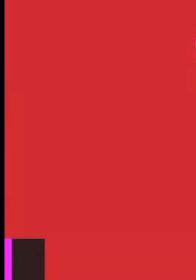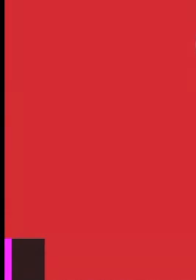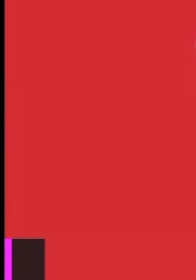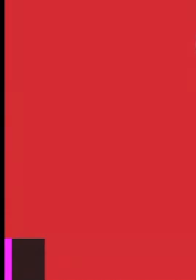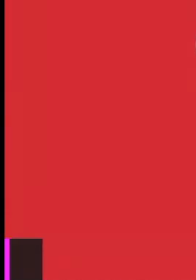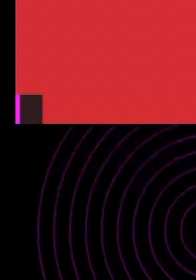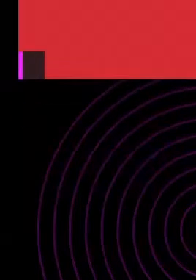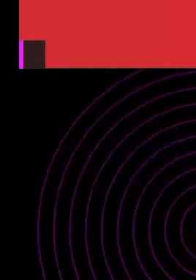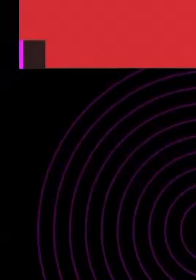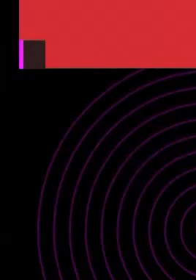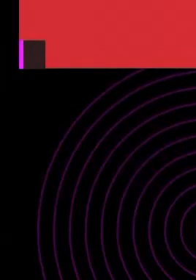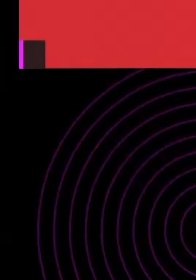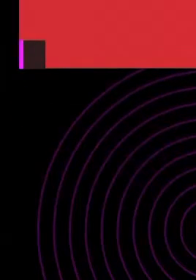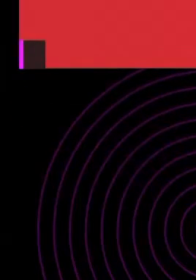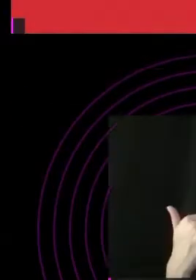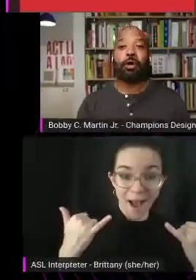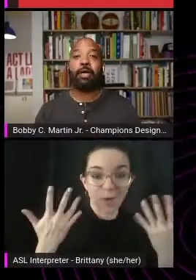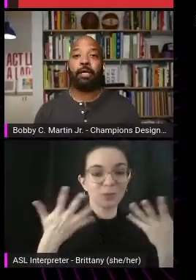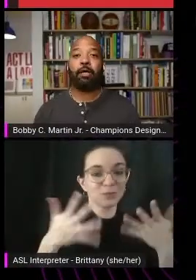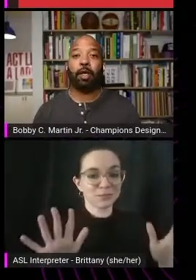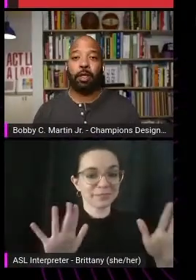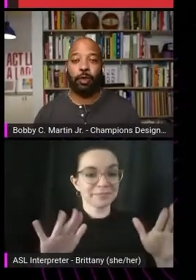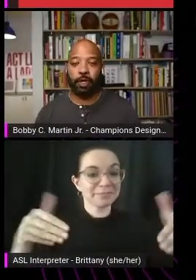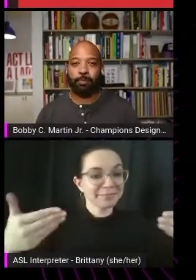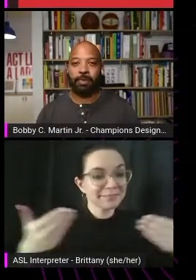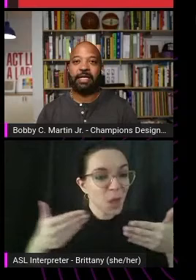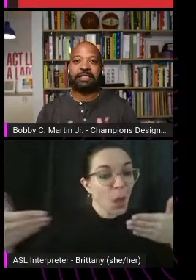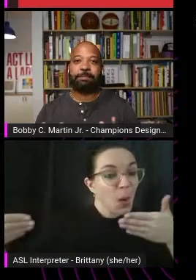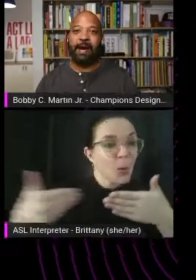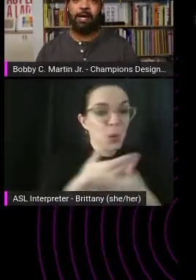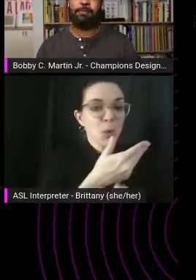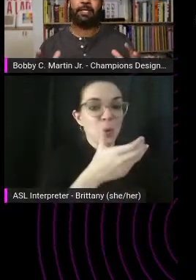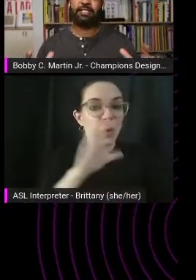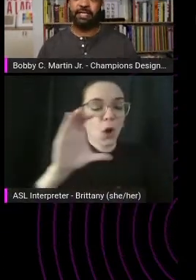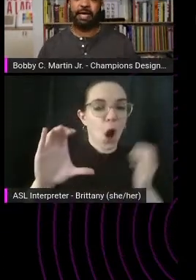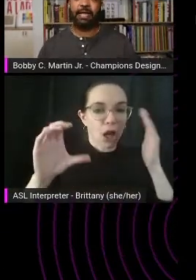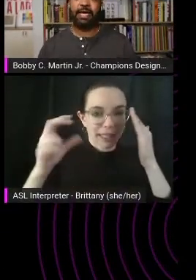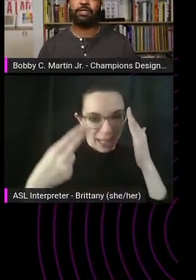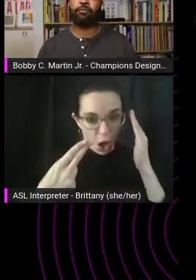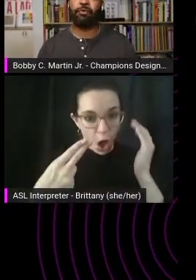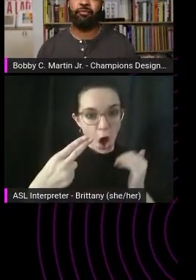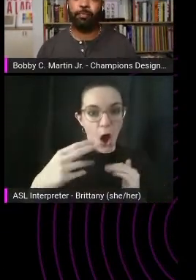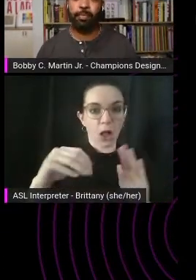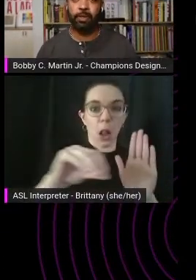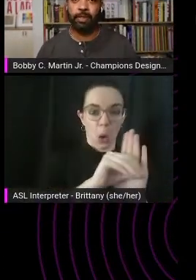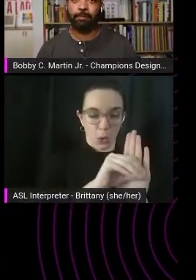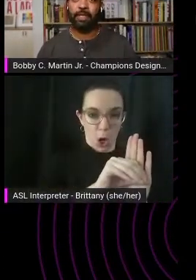So now you've been introduced to the new Carnegie Hall logo, inspired by the stained glass in the front of the building.